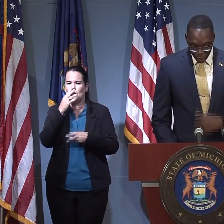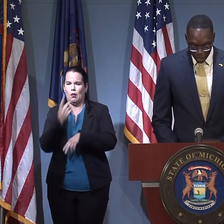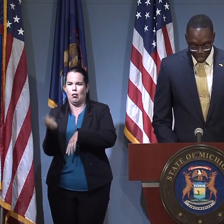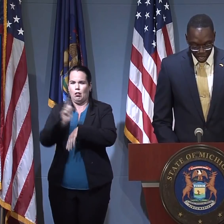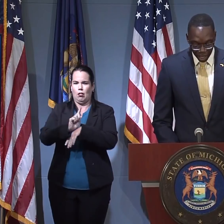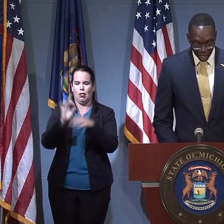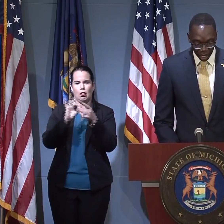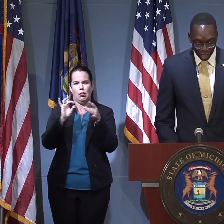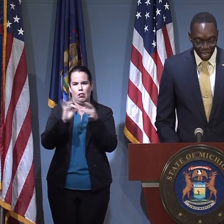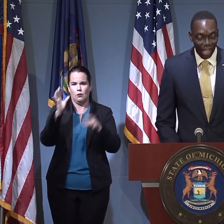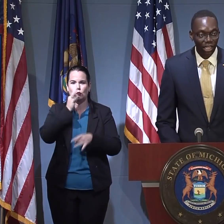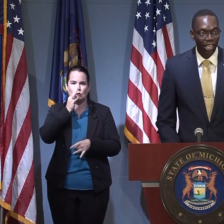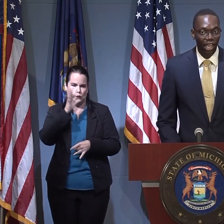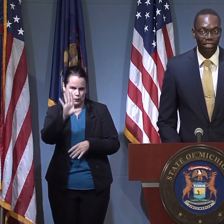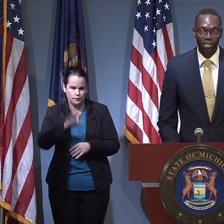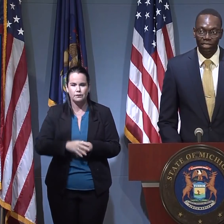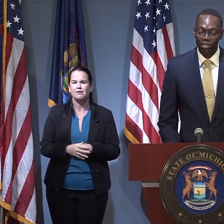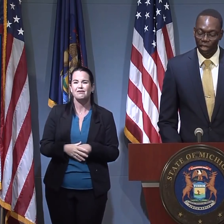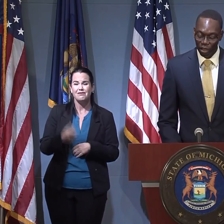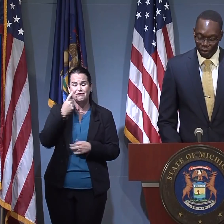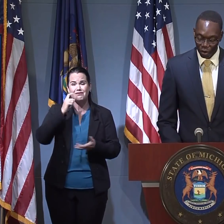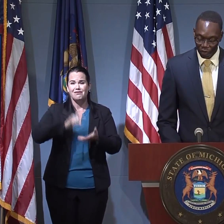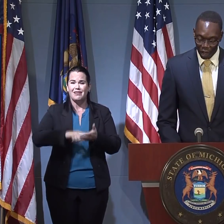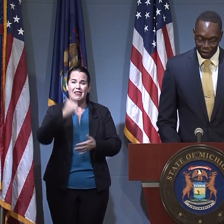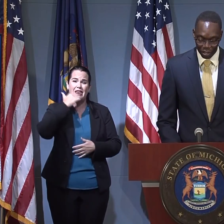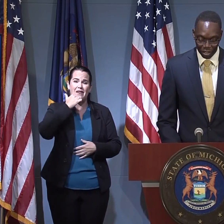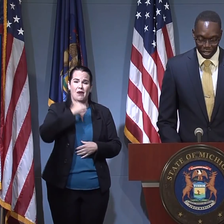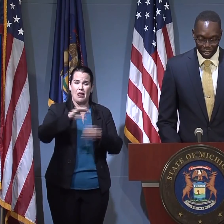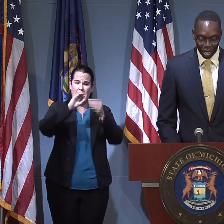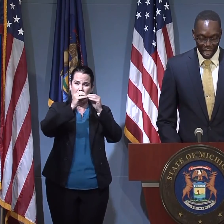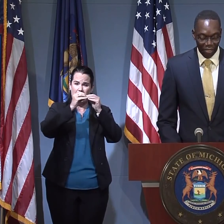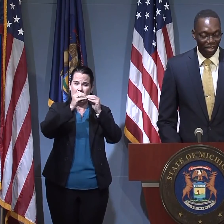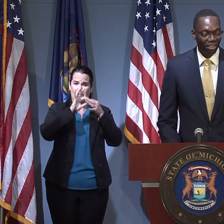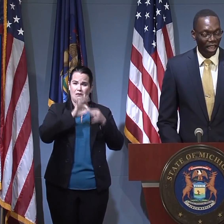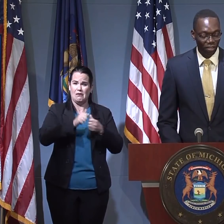WANT TO ACKNOWLEDGE THREE AND BURTON ARE HERE JOINING US IN A FEW MOMENTS. YOU KNOW, WHEN WE SEE THE THEY